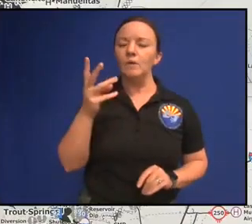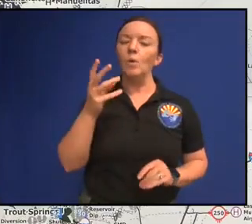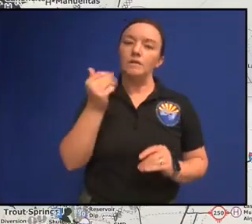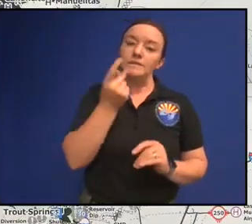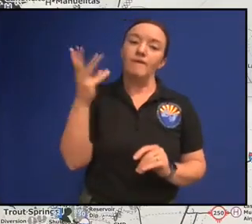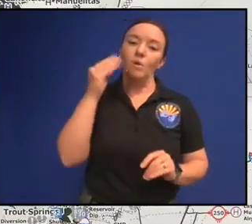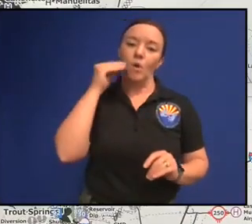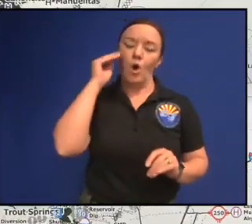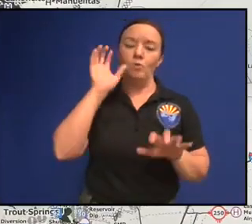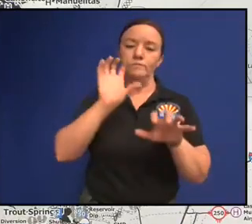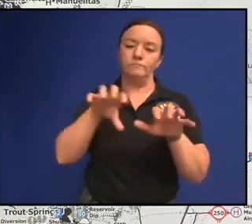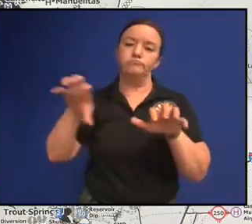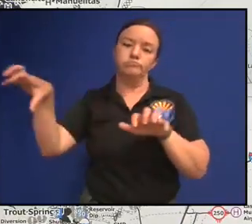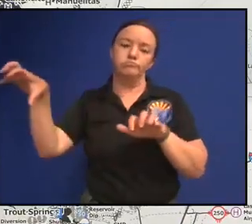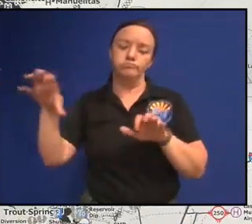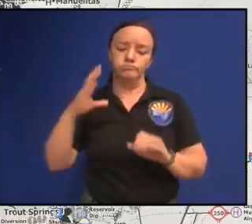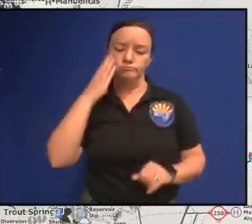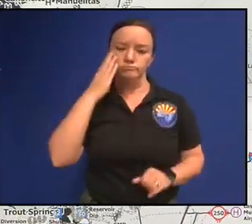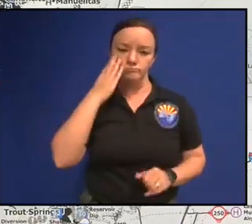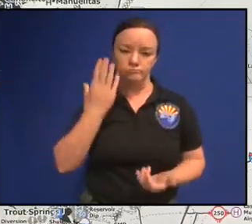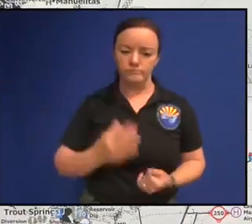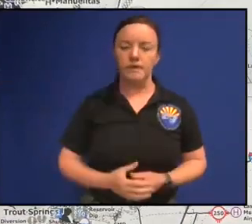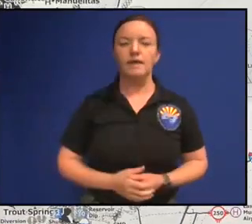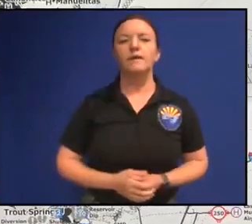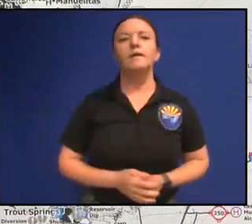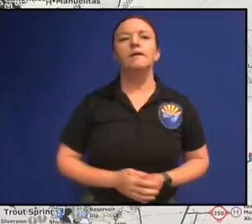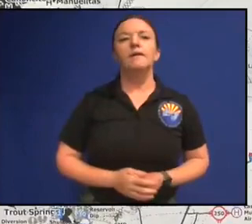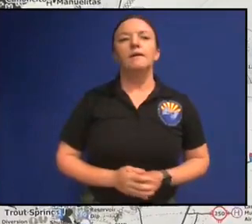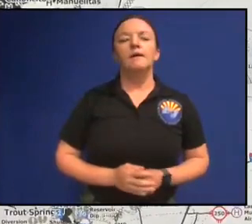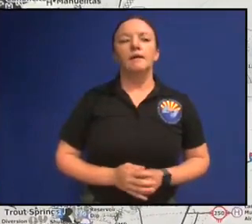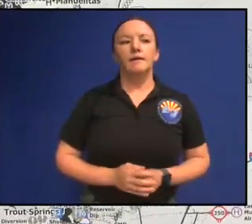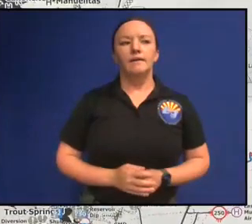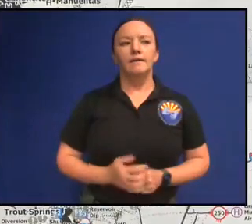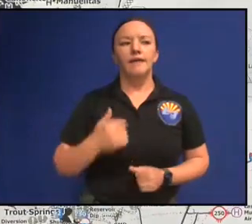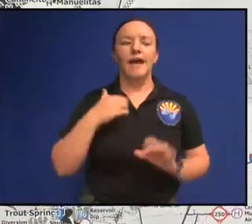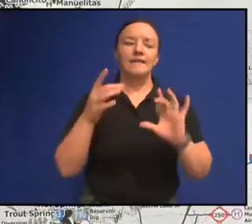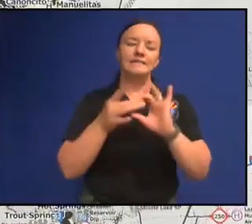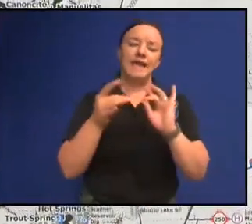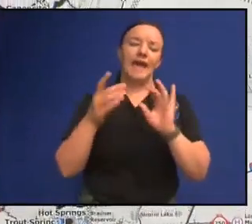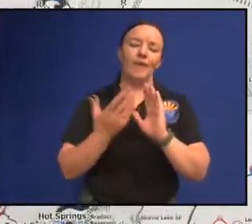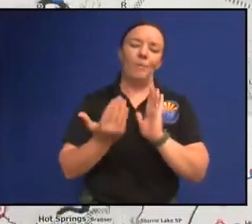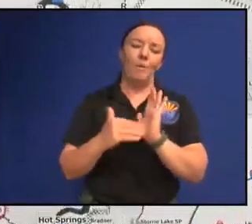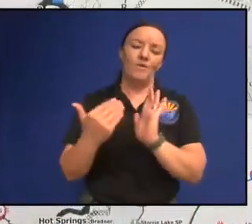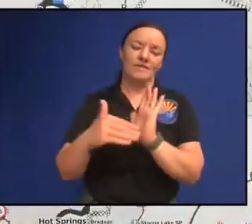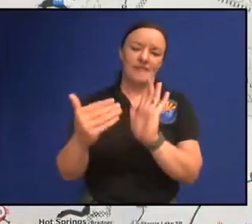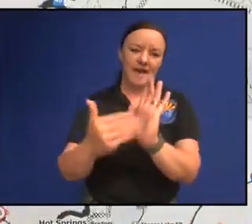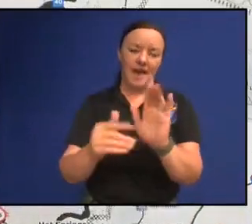JUST KNOW -- AND I TOUCH ON IT ALL THE TIME, BUT JUST KNOW THAT WE ARE CONSTANTLY MEETING AND DISCUSSING